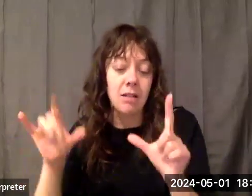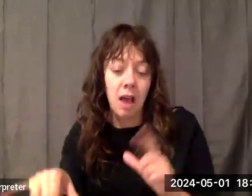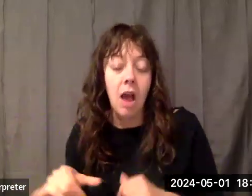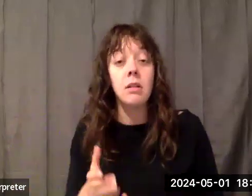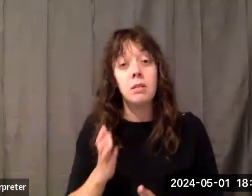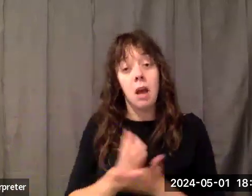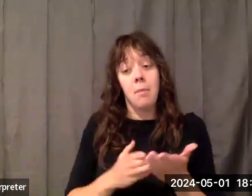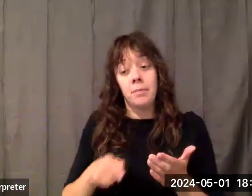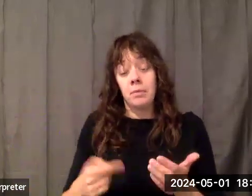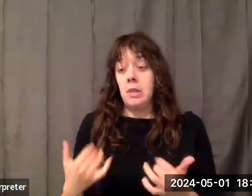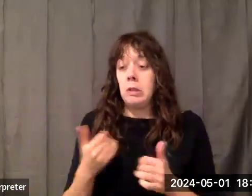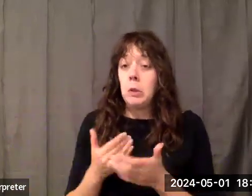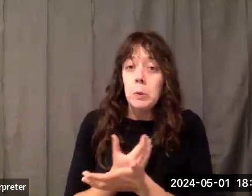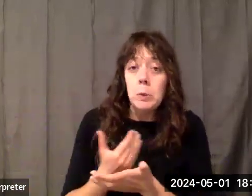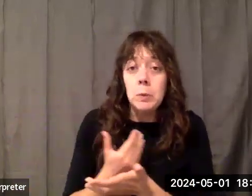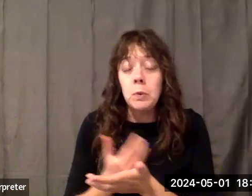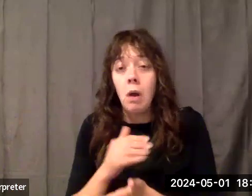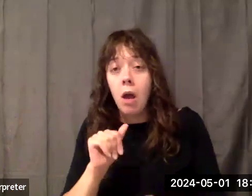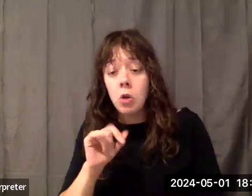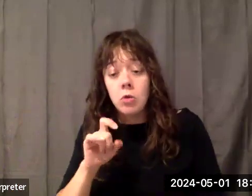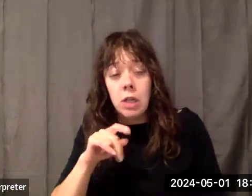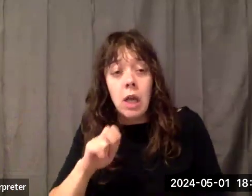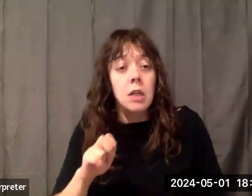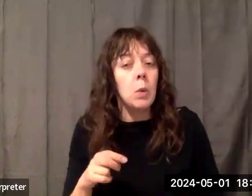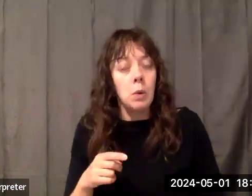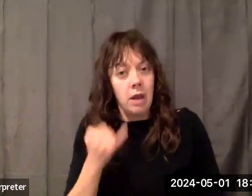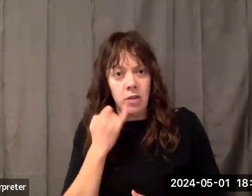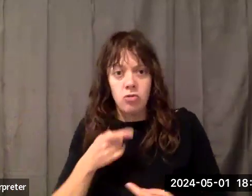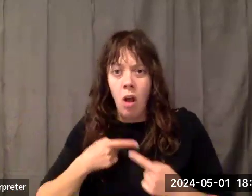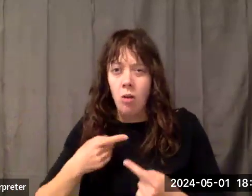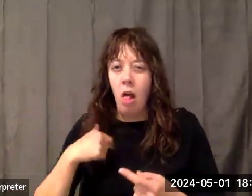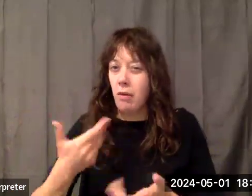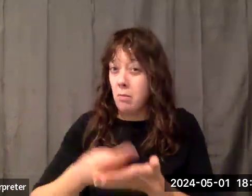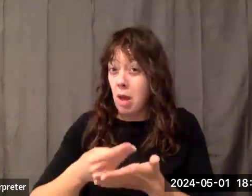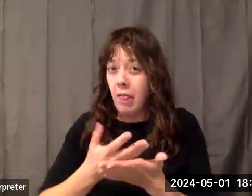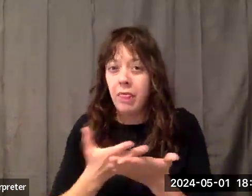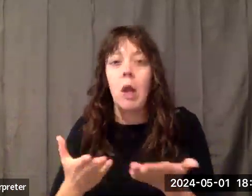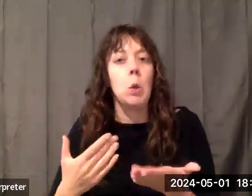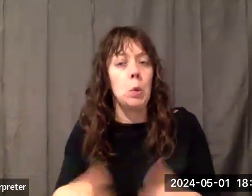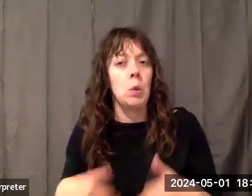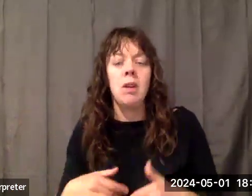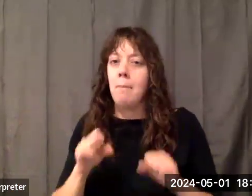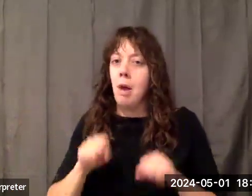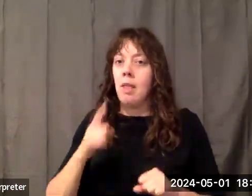or other hardships, this is a membership that they might end up letting lapse without that support.